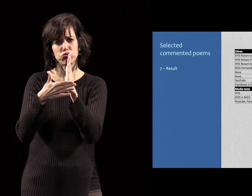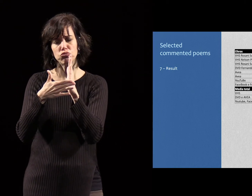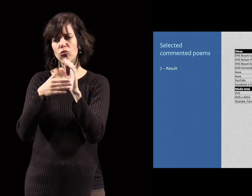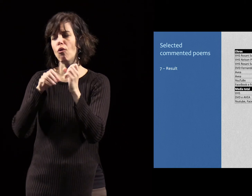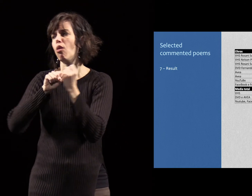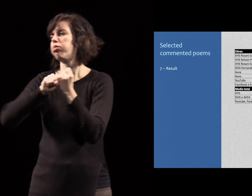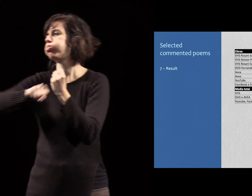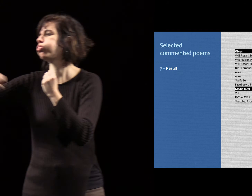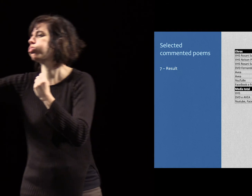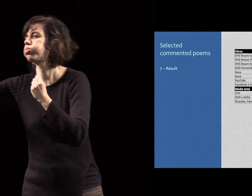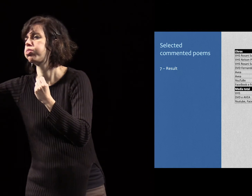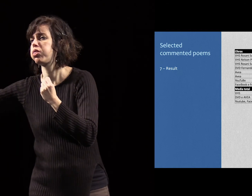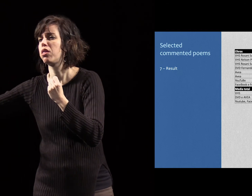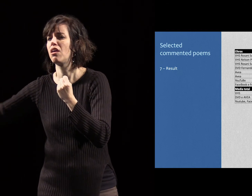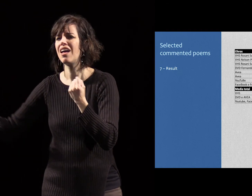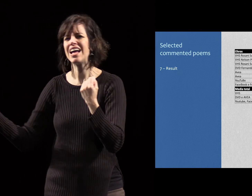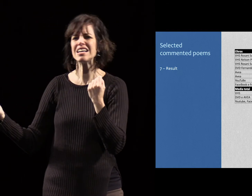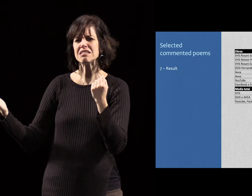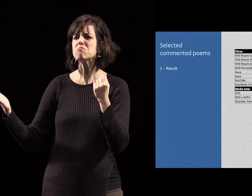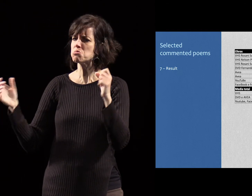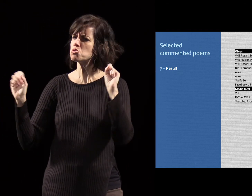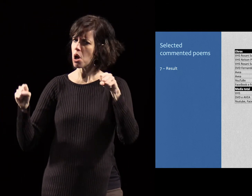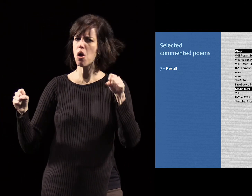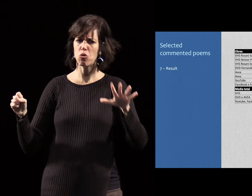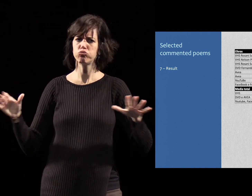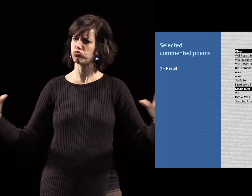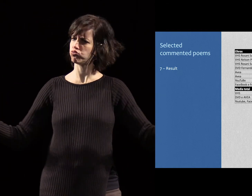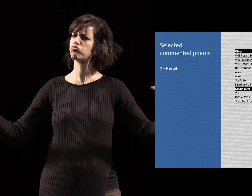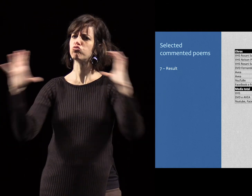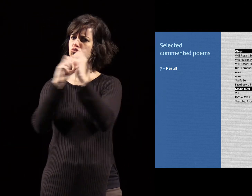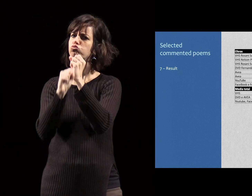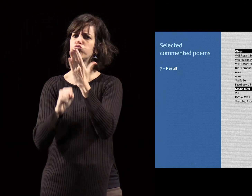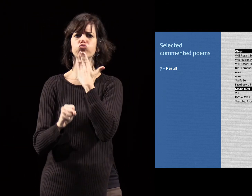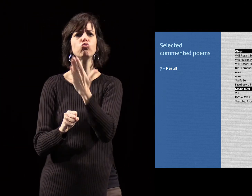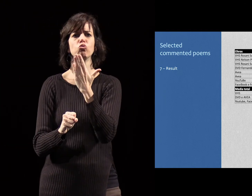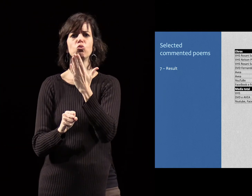Some of the poems were shorter, some were longer, too long,